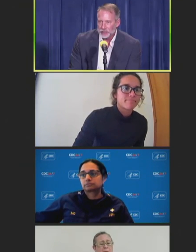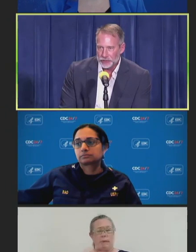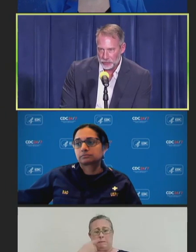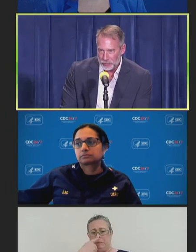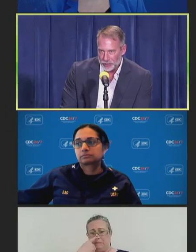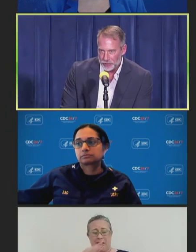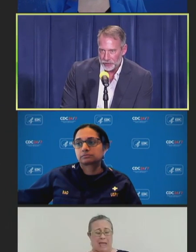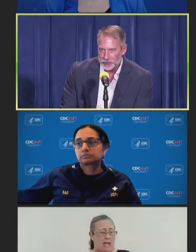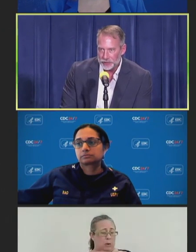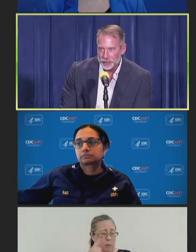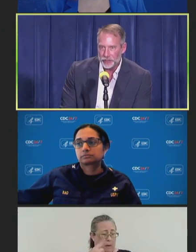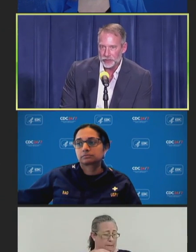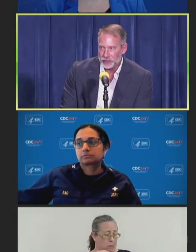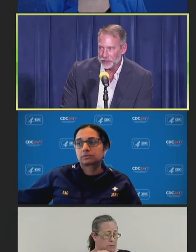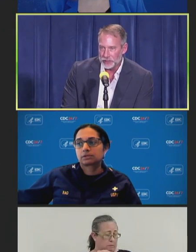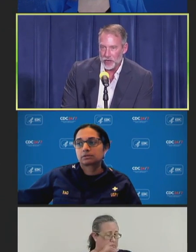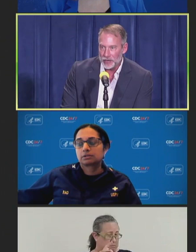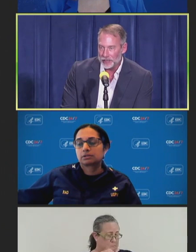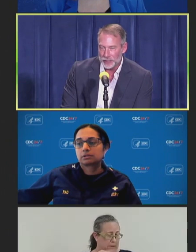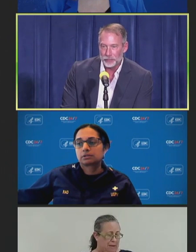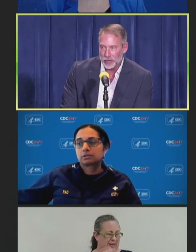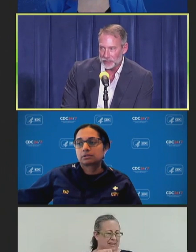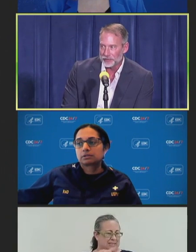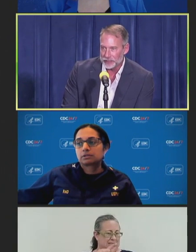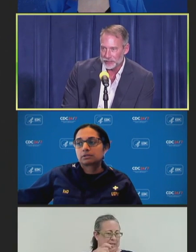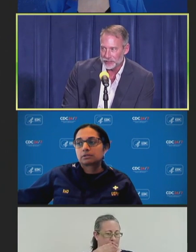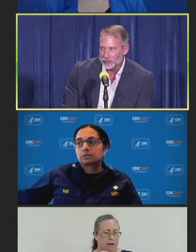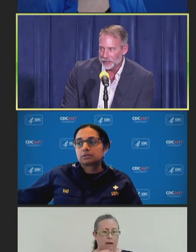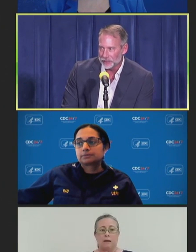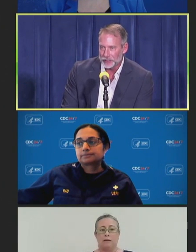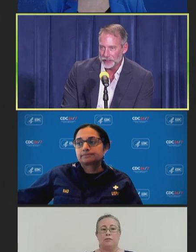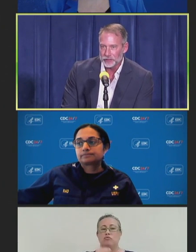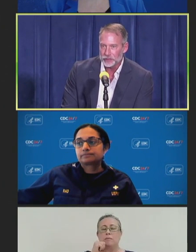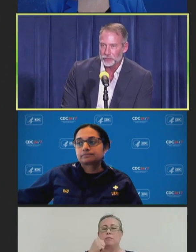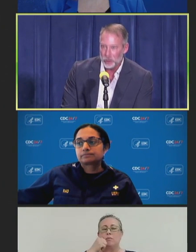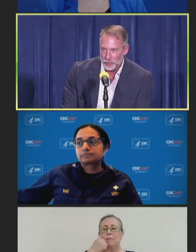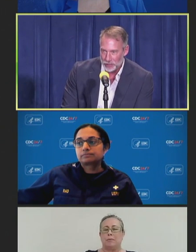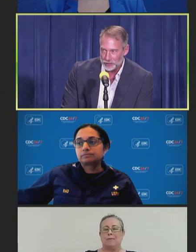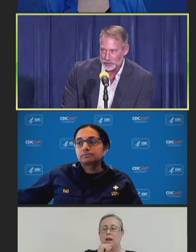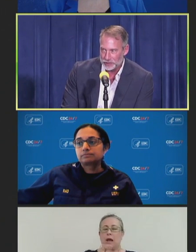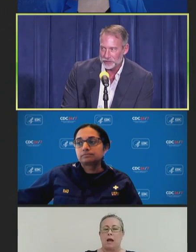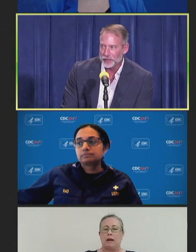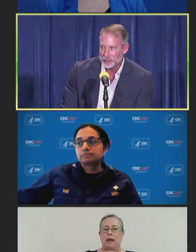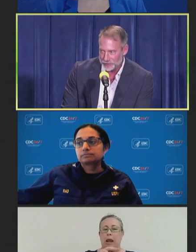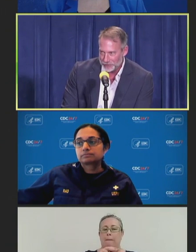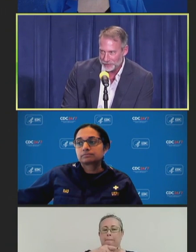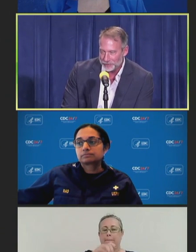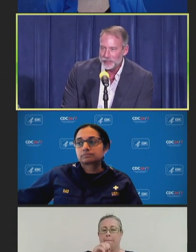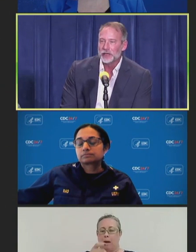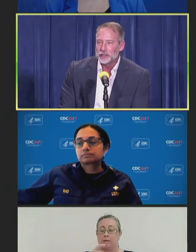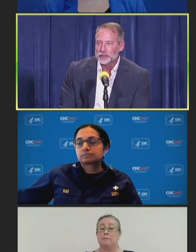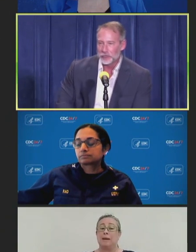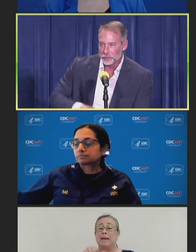just a reminder that JYNNEOS is not an mpox vaccine. It is a smallpox vaccine that we're